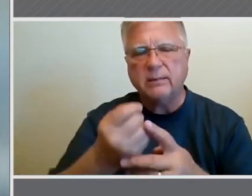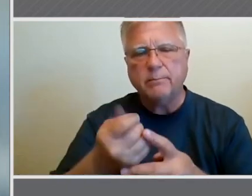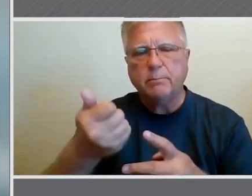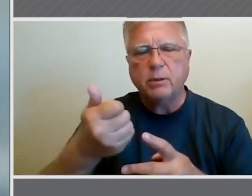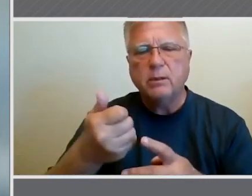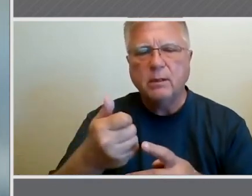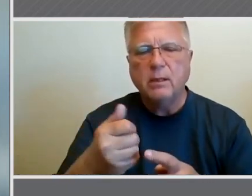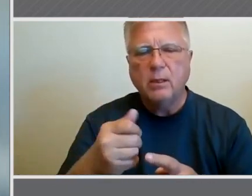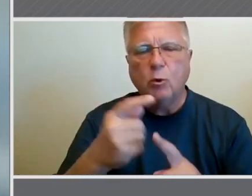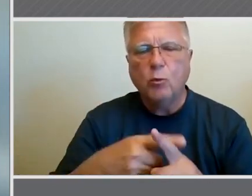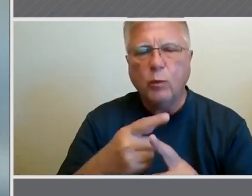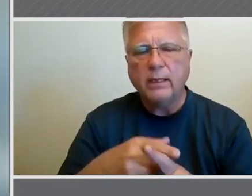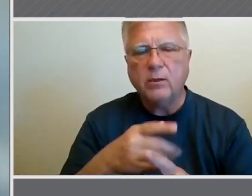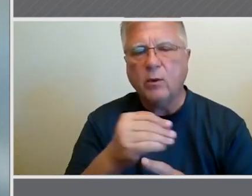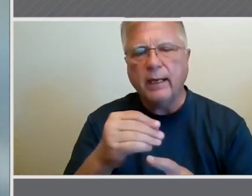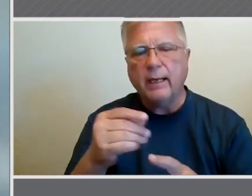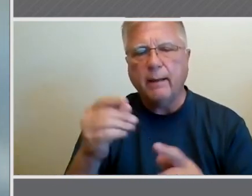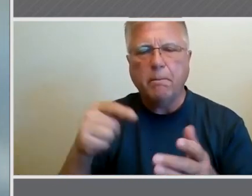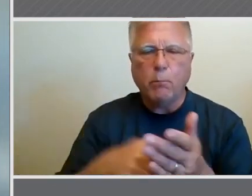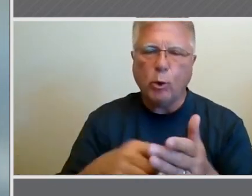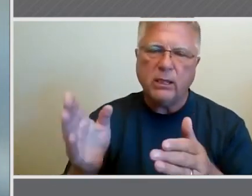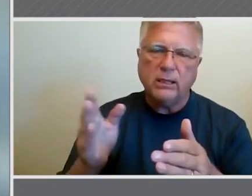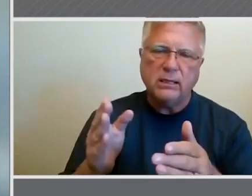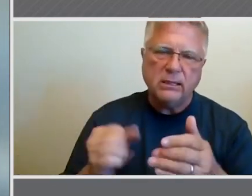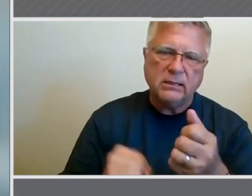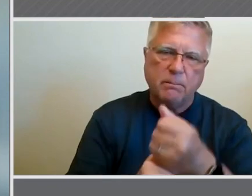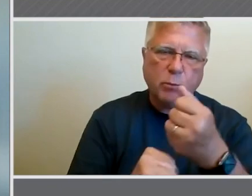has been, there's been a huge demand.